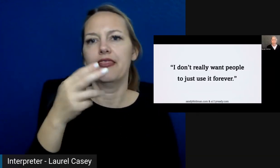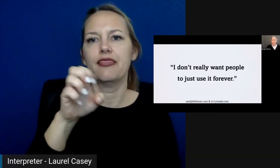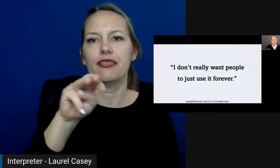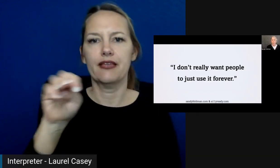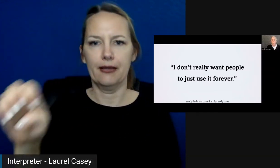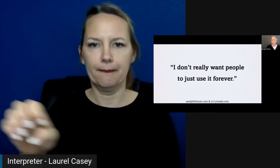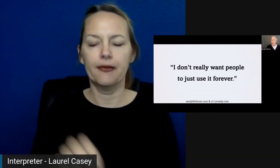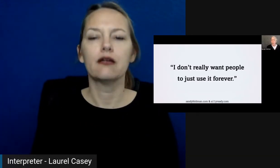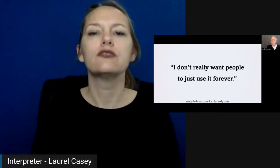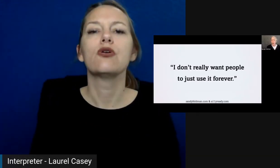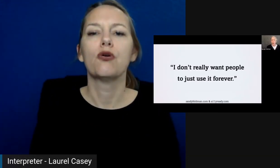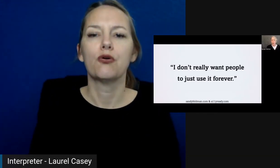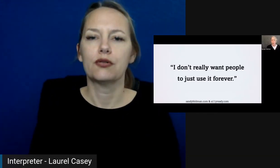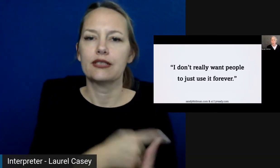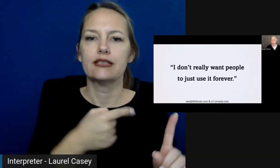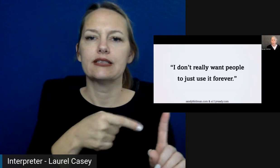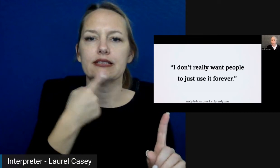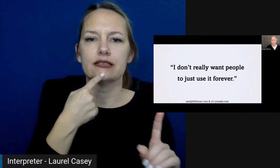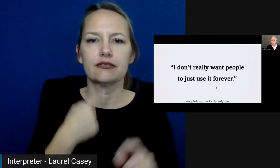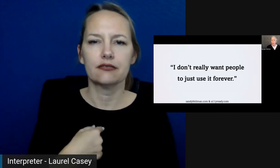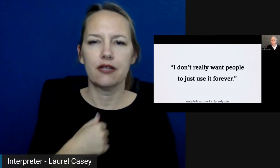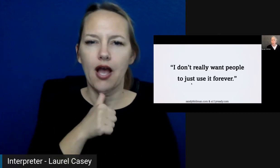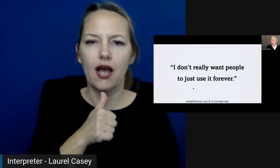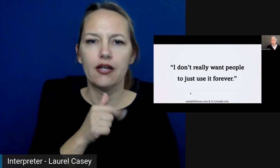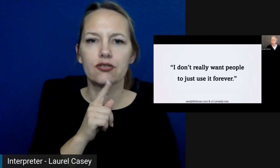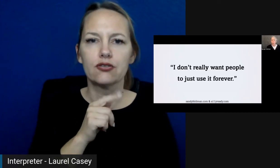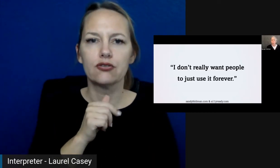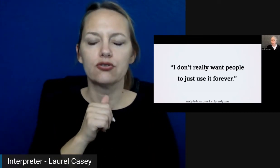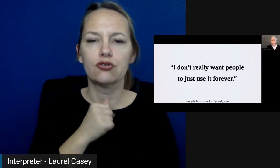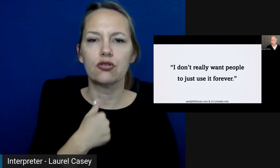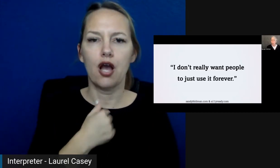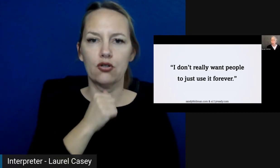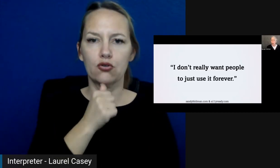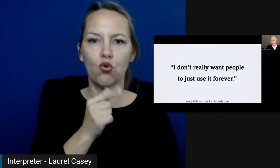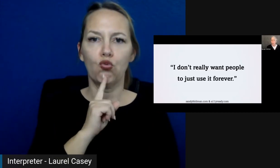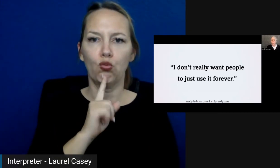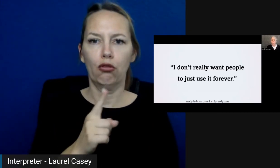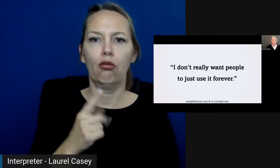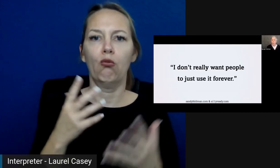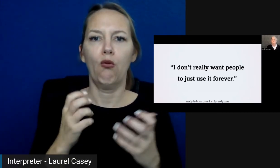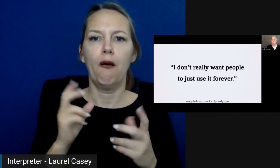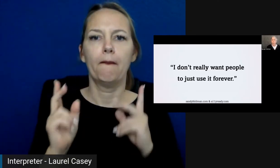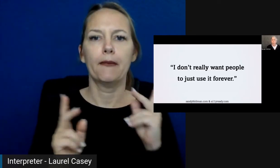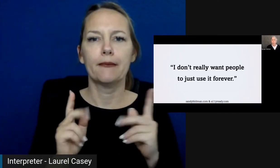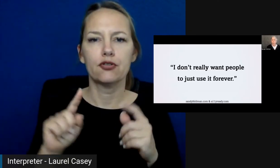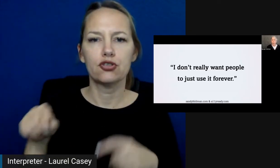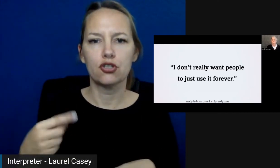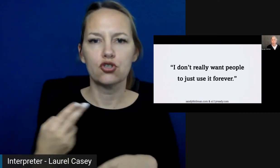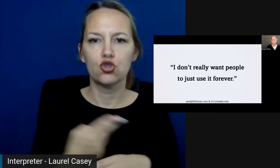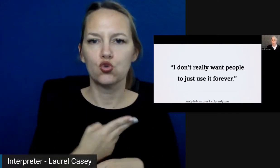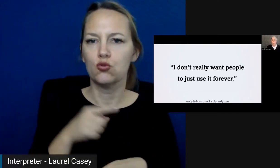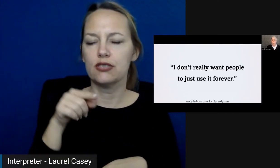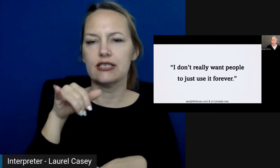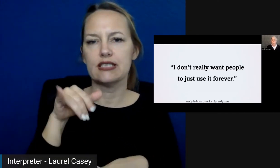So, he says, I don't really want people to use it forever.